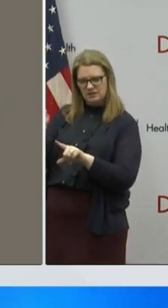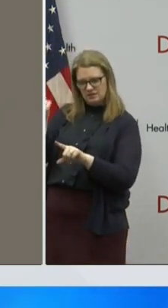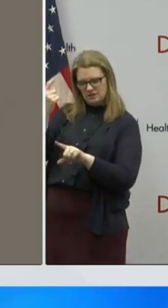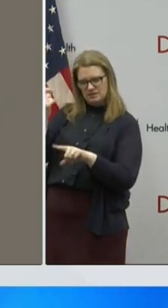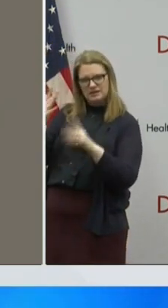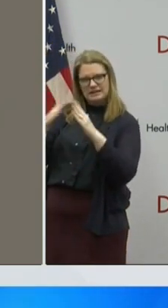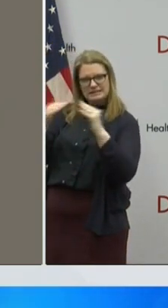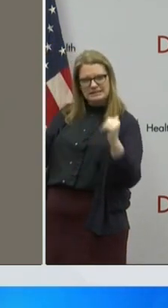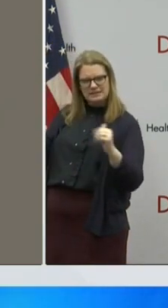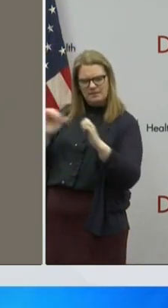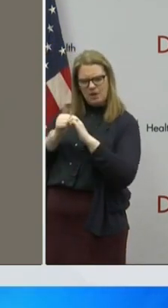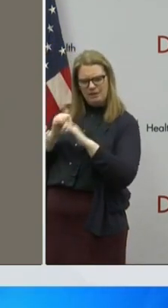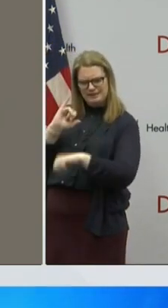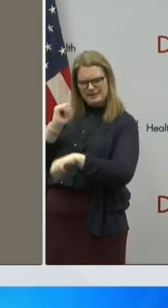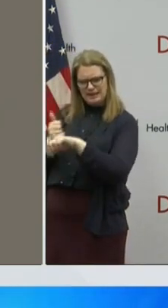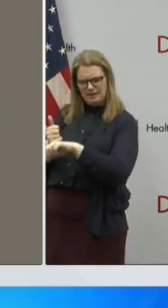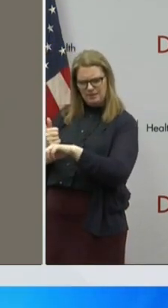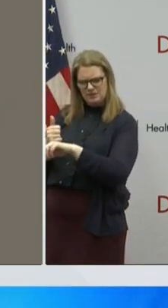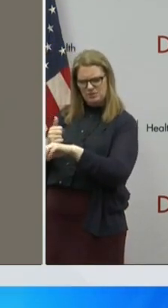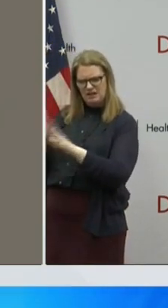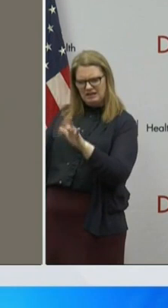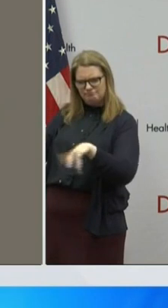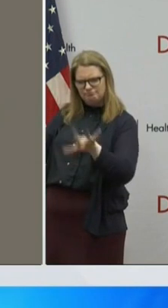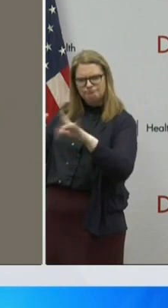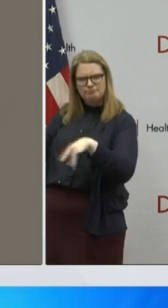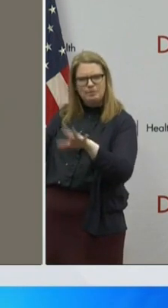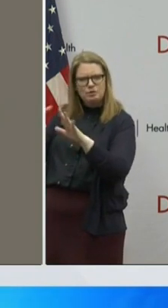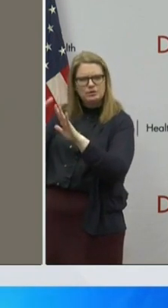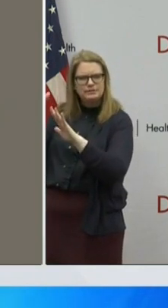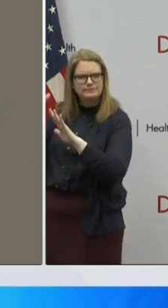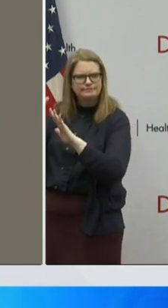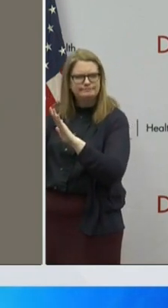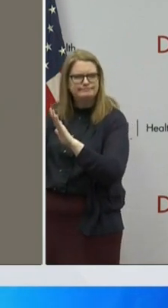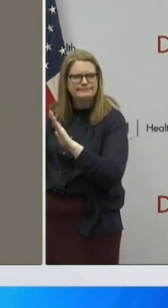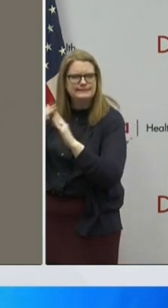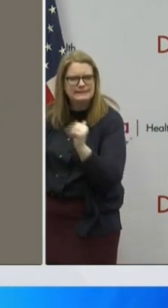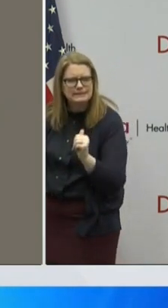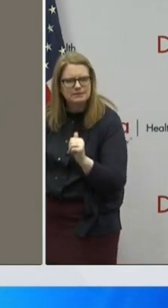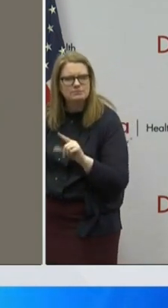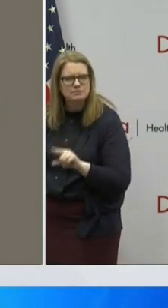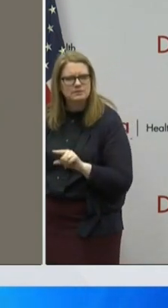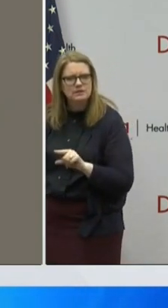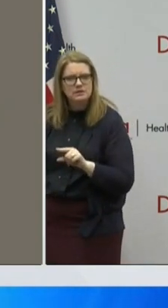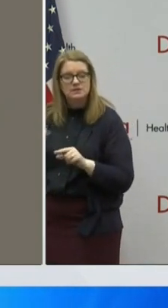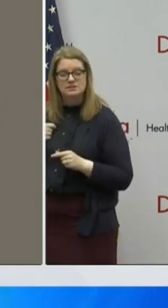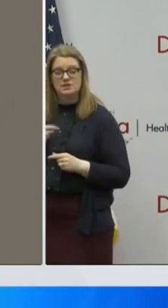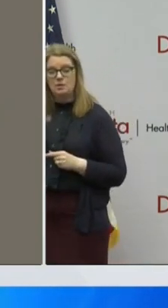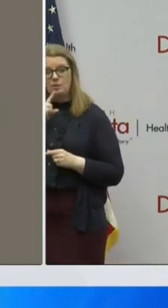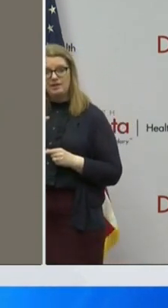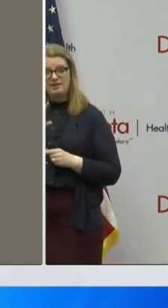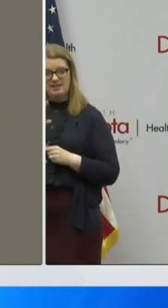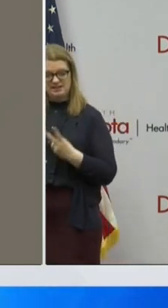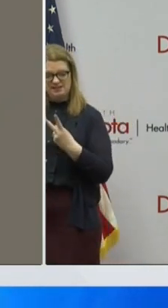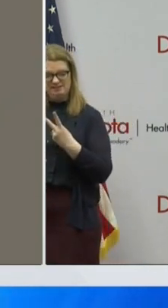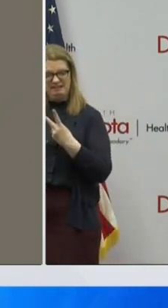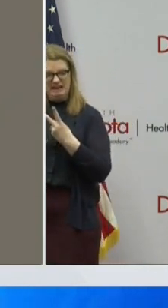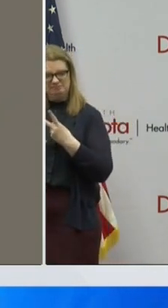COOPERATIVE FROM 2002-2019 AND HIS -- SO WITH HIS BACKGROUND IN